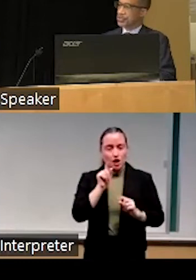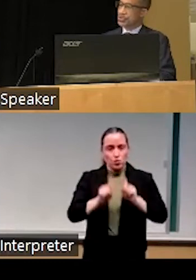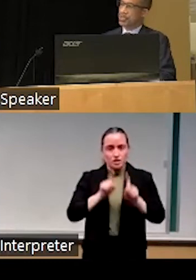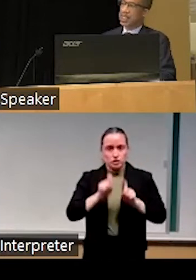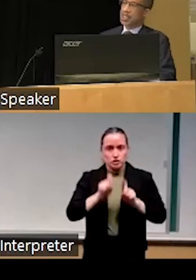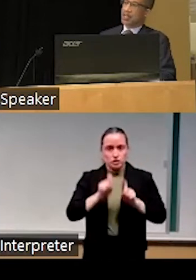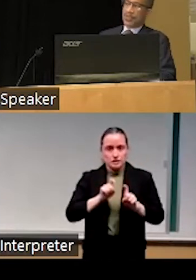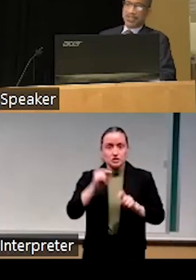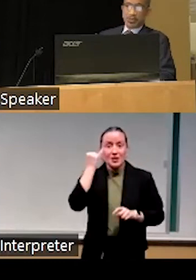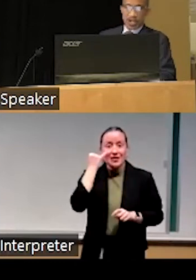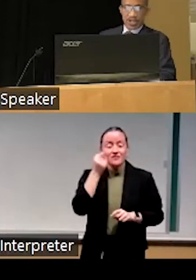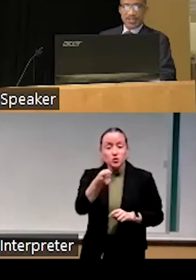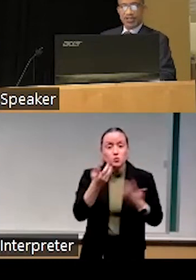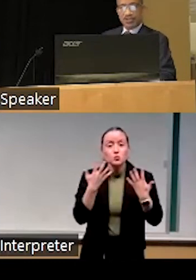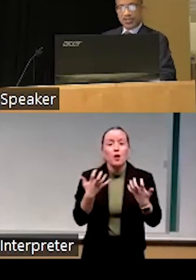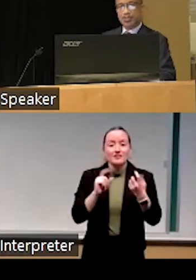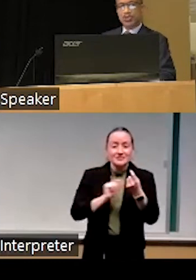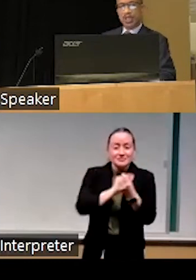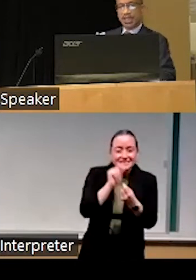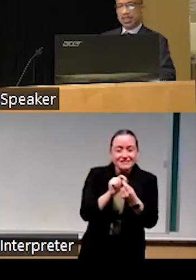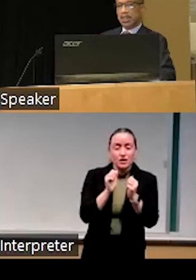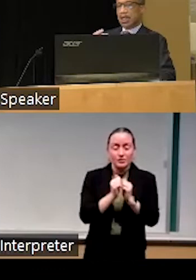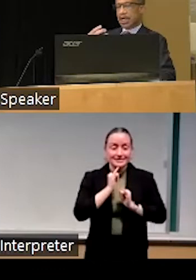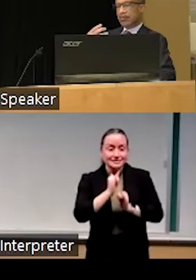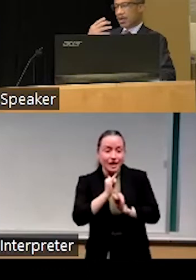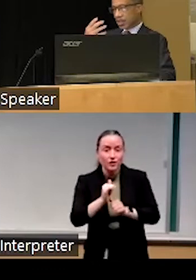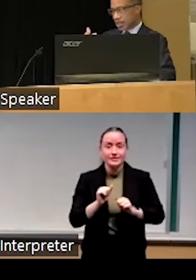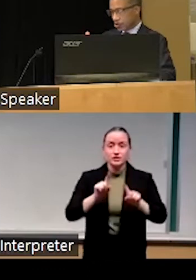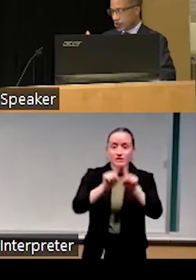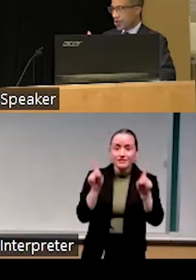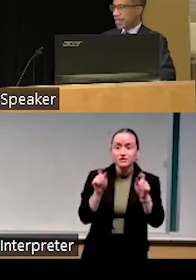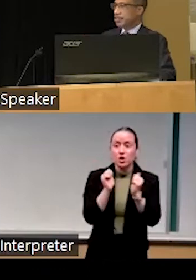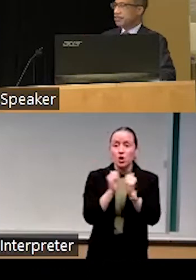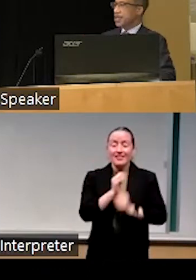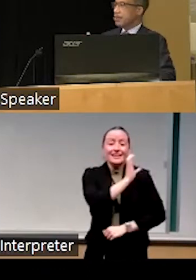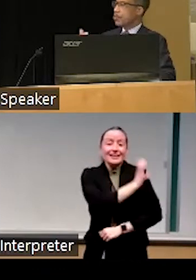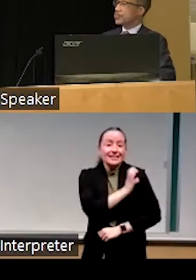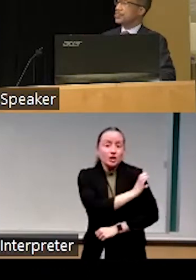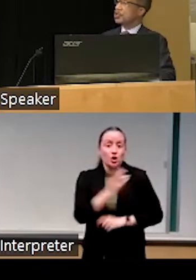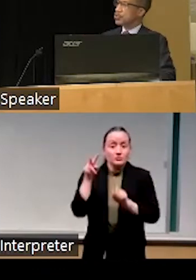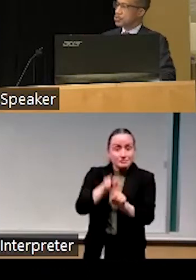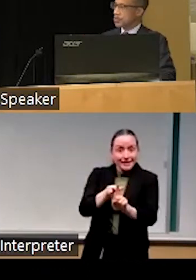as to the similarities and differences between our clinical perspective and a person's cultural